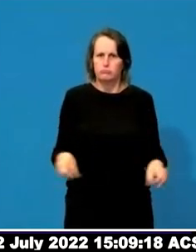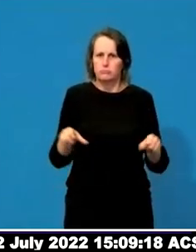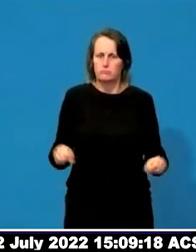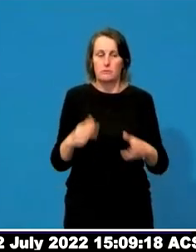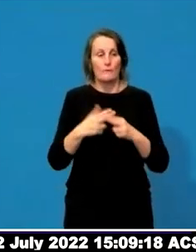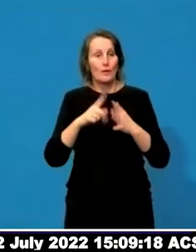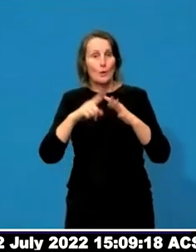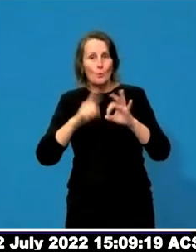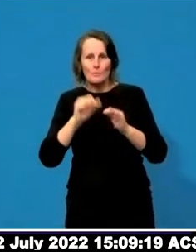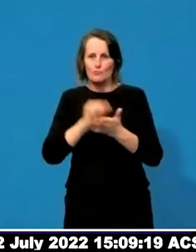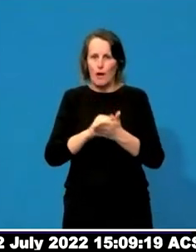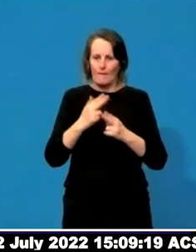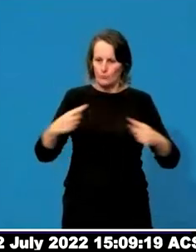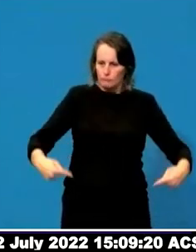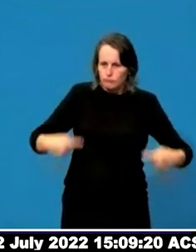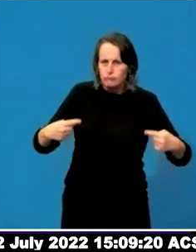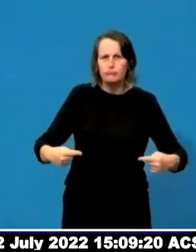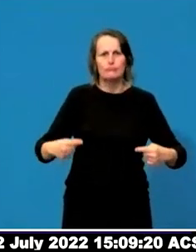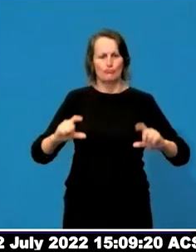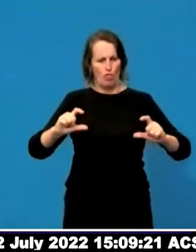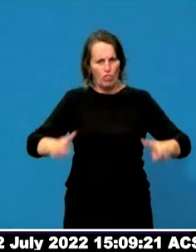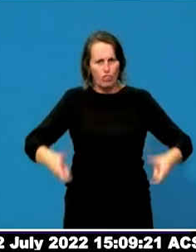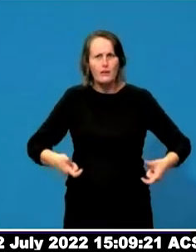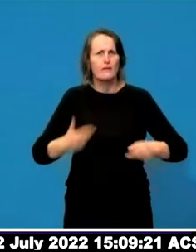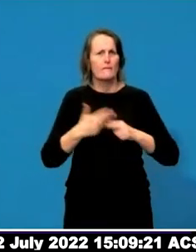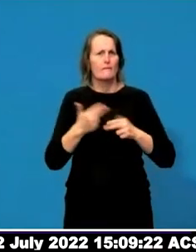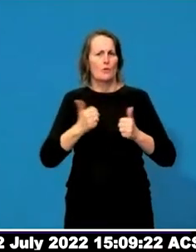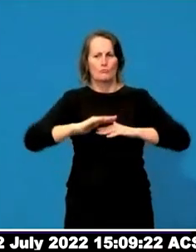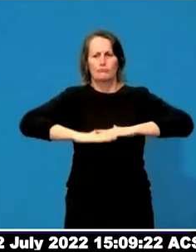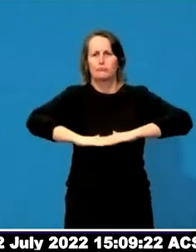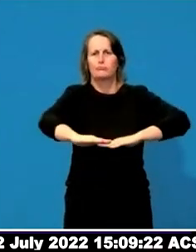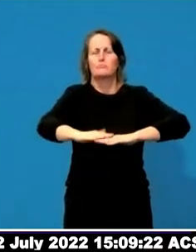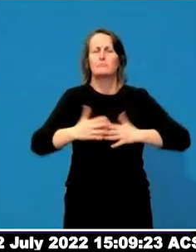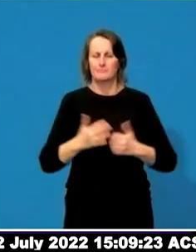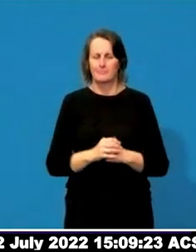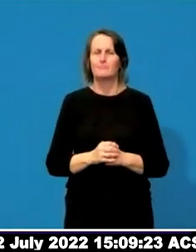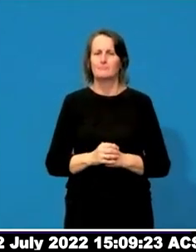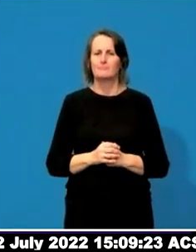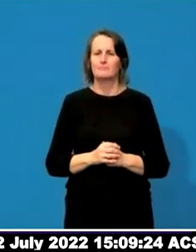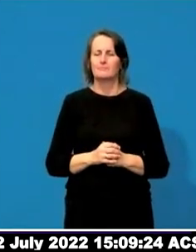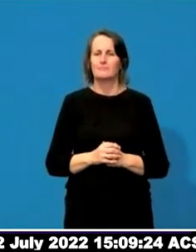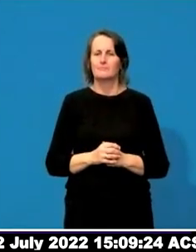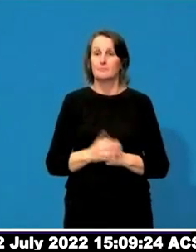that the equipment is suited to the environment that they live in. That's a big thing. And so we always put that out there first.